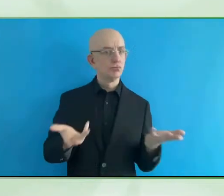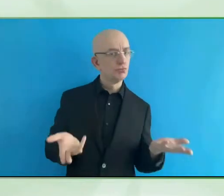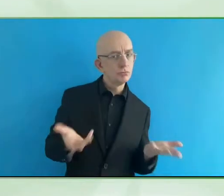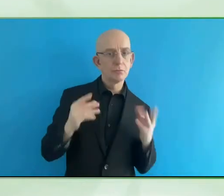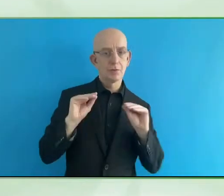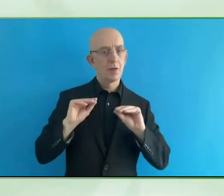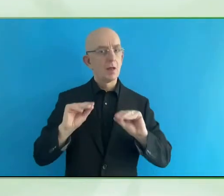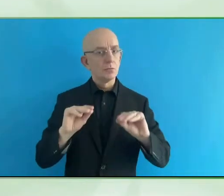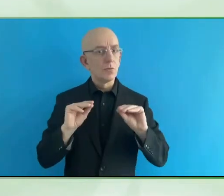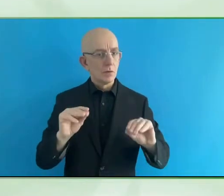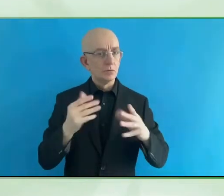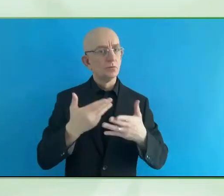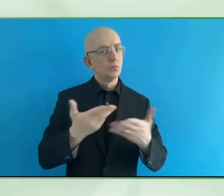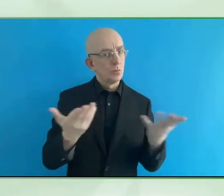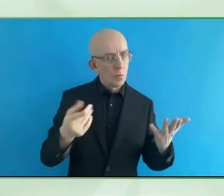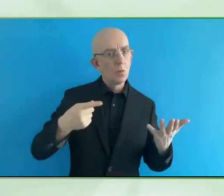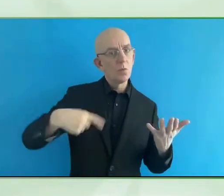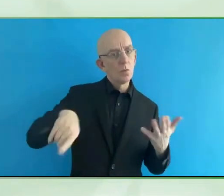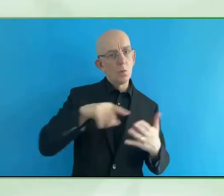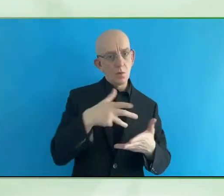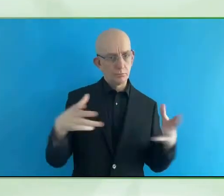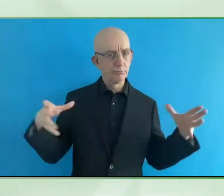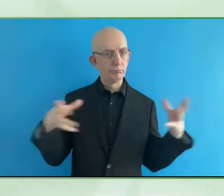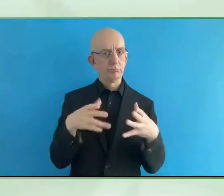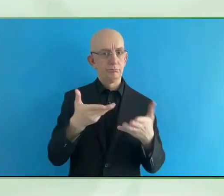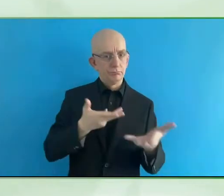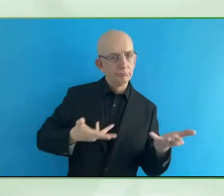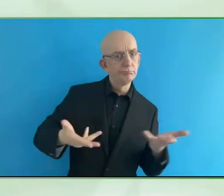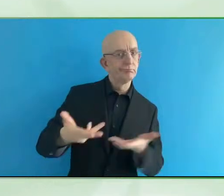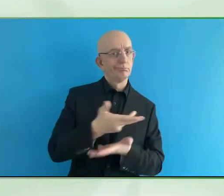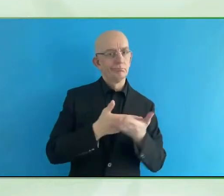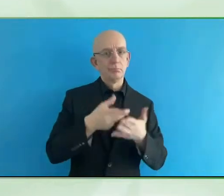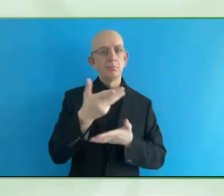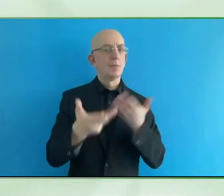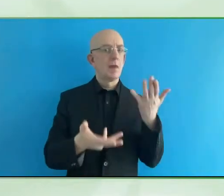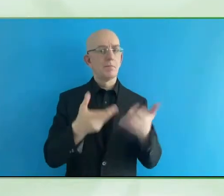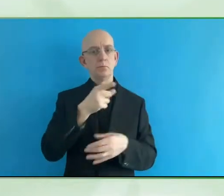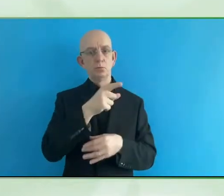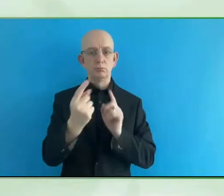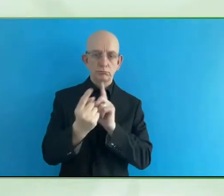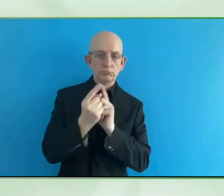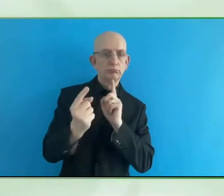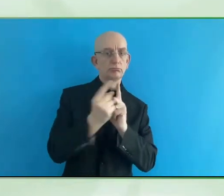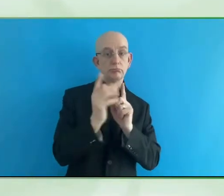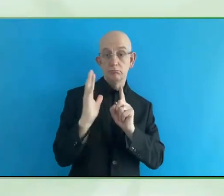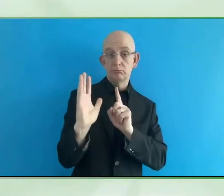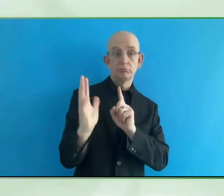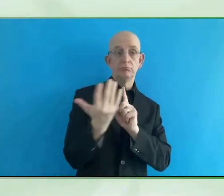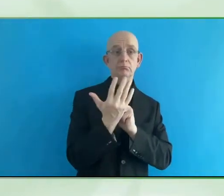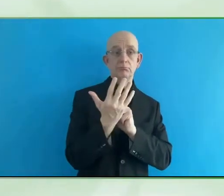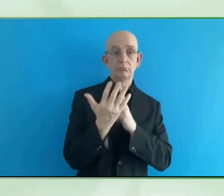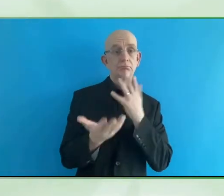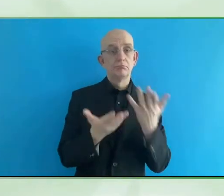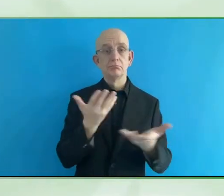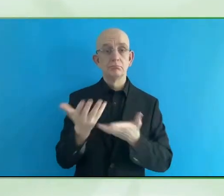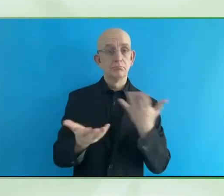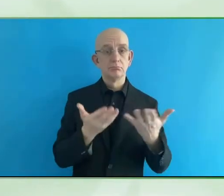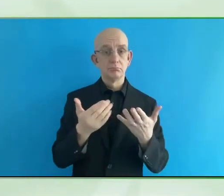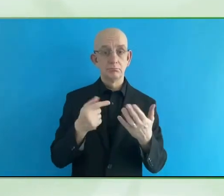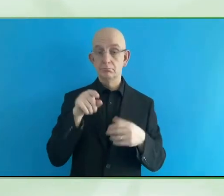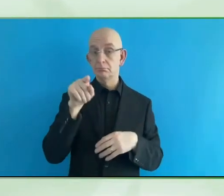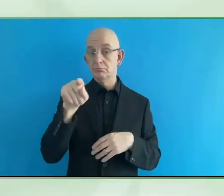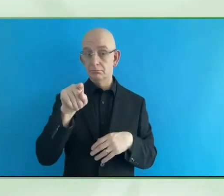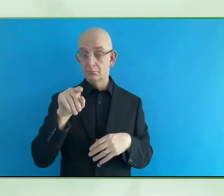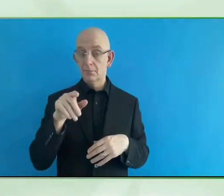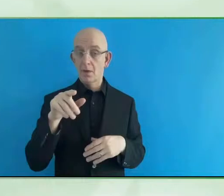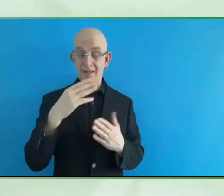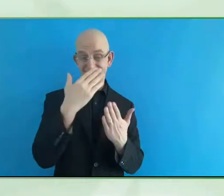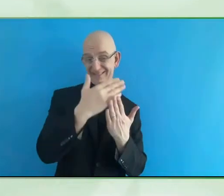So our centre, the Centre for design, 1994, designed the term inclusive design.